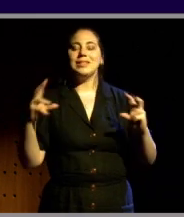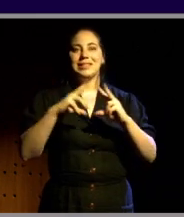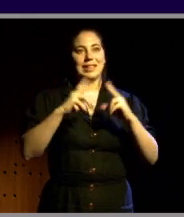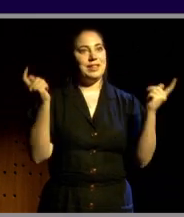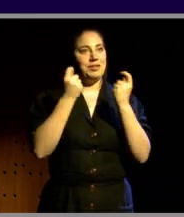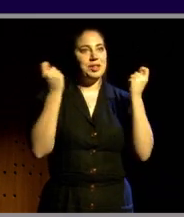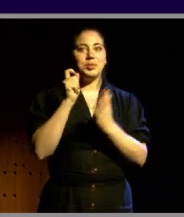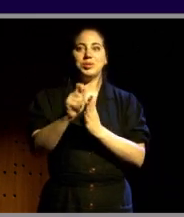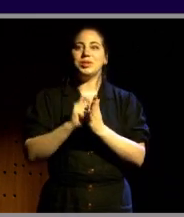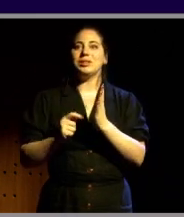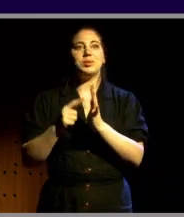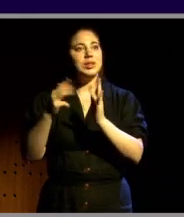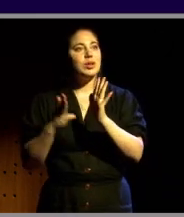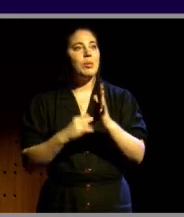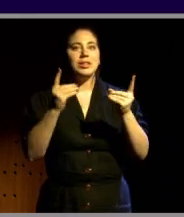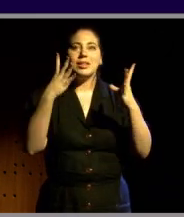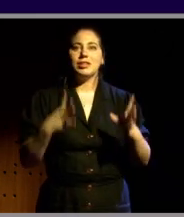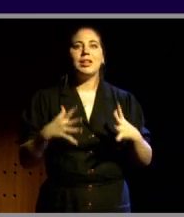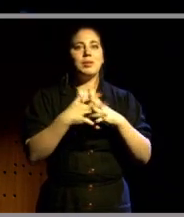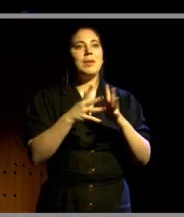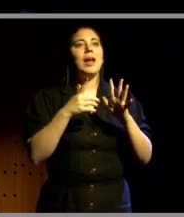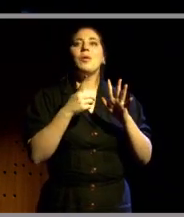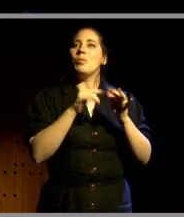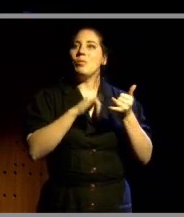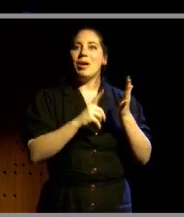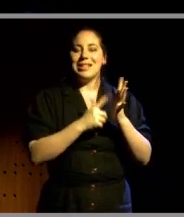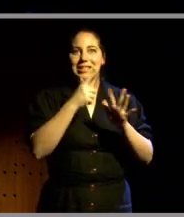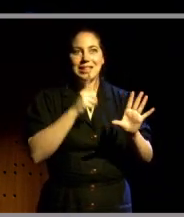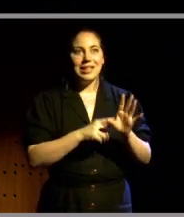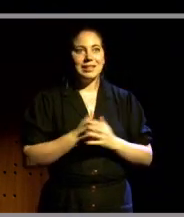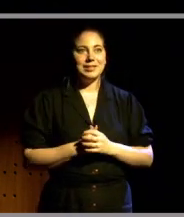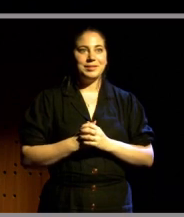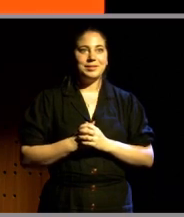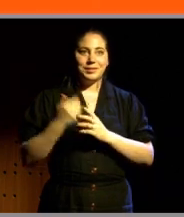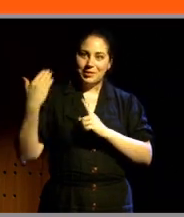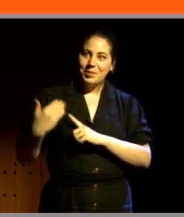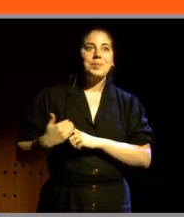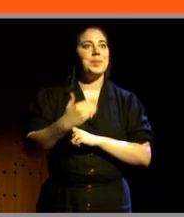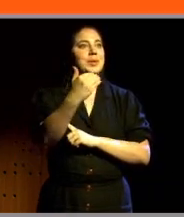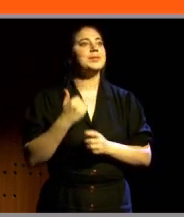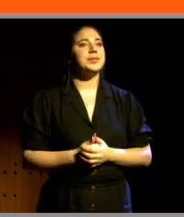written by Tom Wright and directed by Wesley Enoch. Since then, Tibian has also appeared in Queen's City,